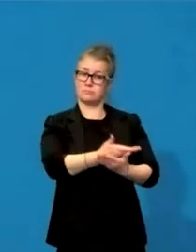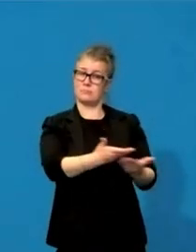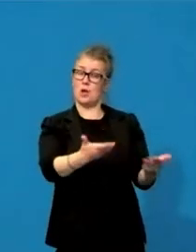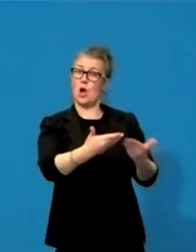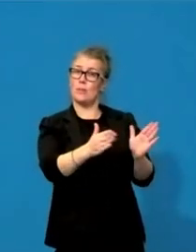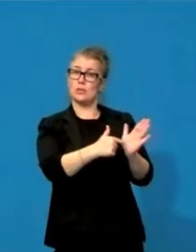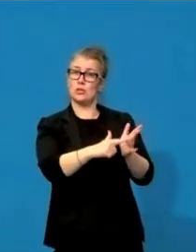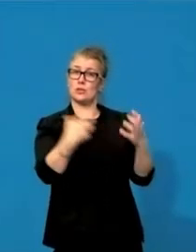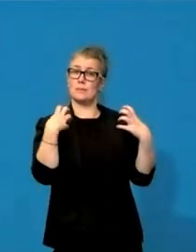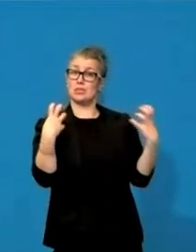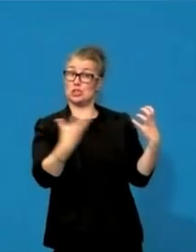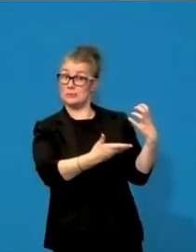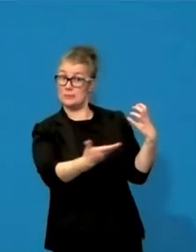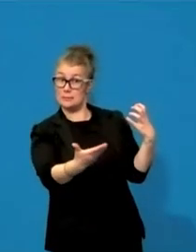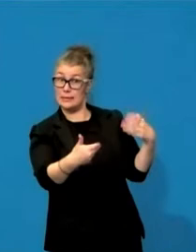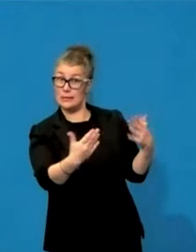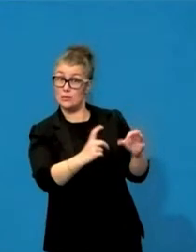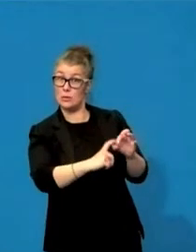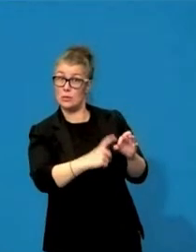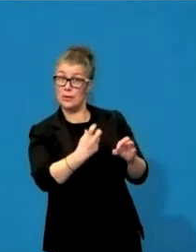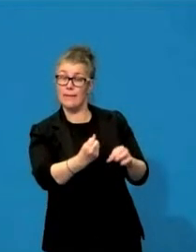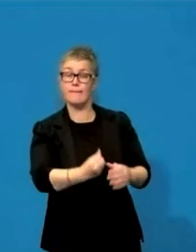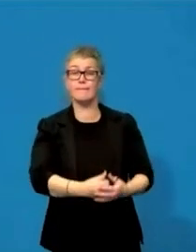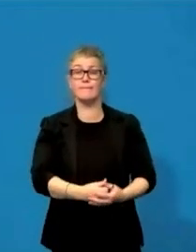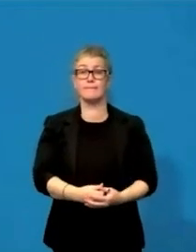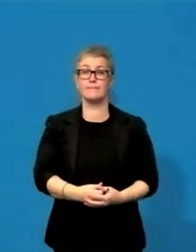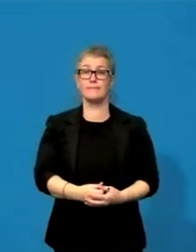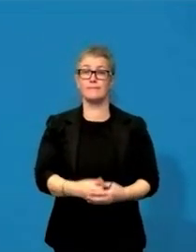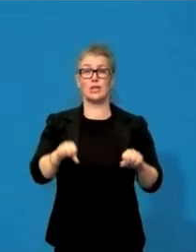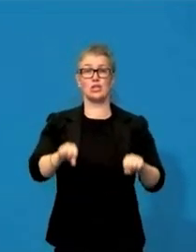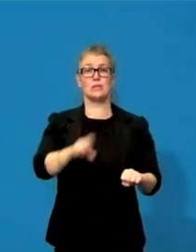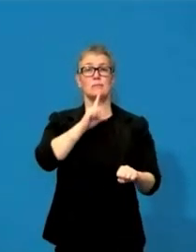Thank you very much for your evidence.